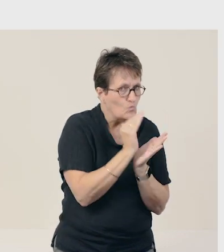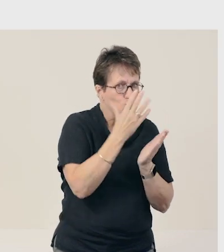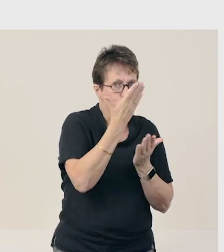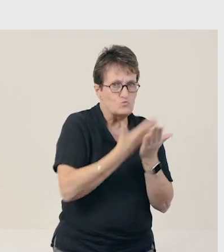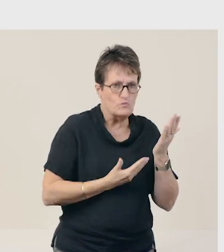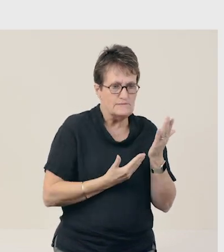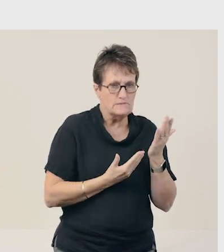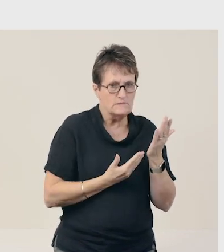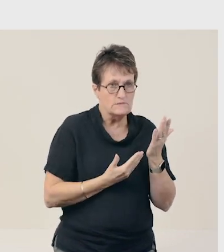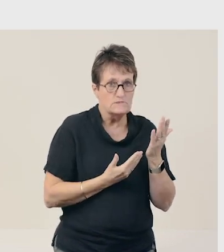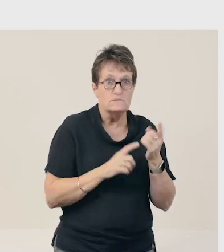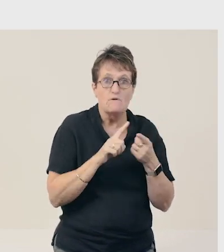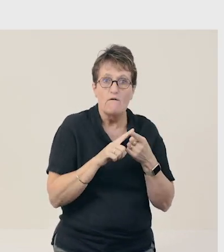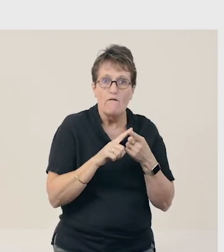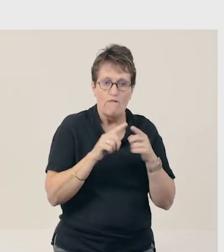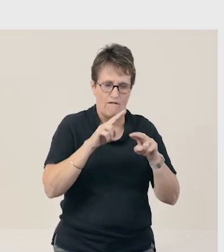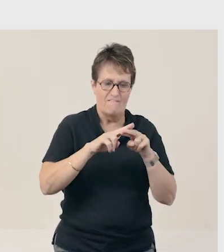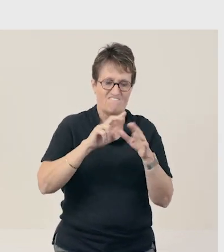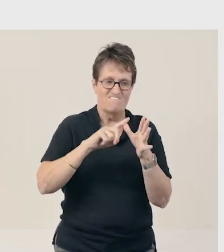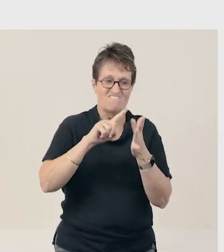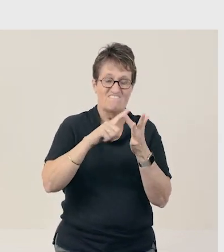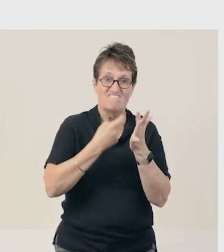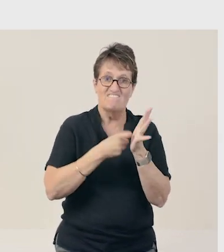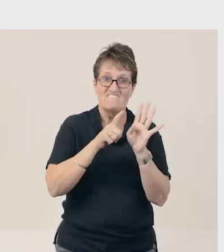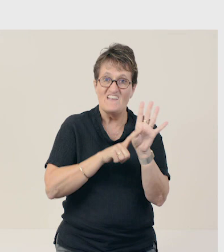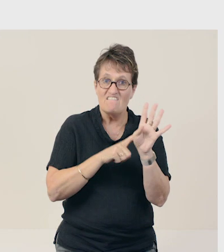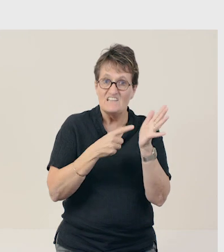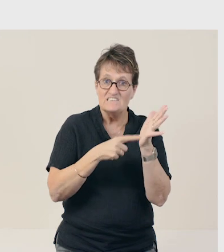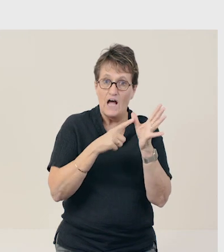What about fairytales, or folktales from other countries,